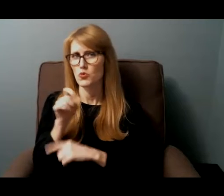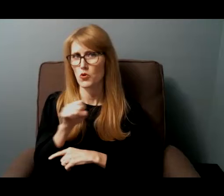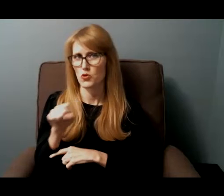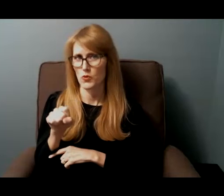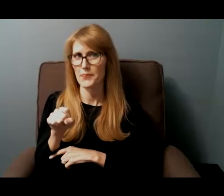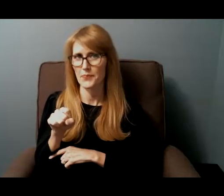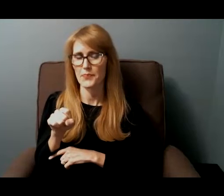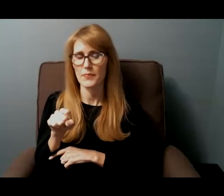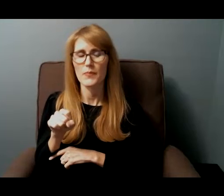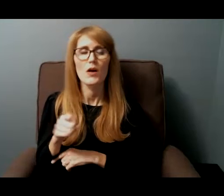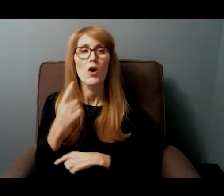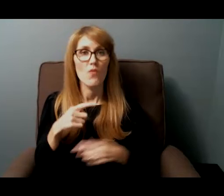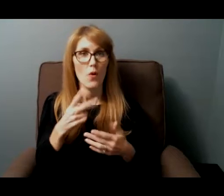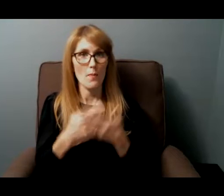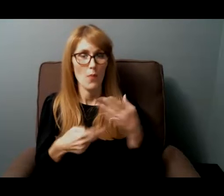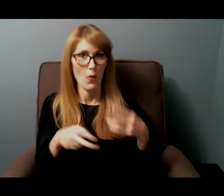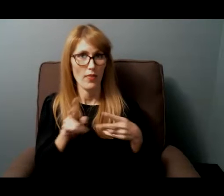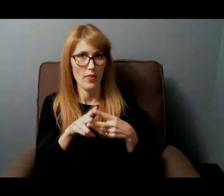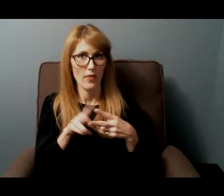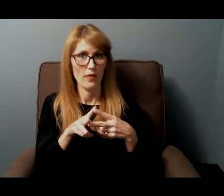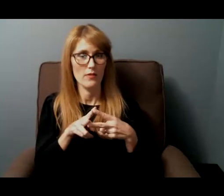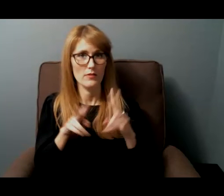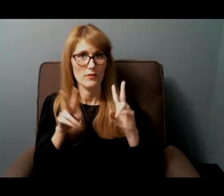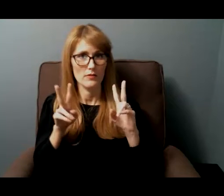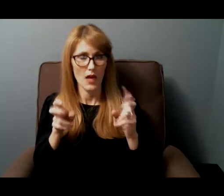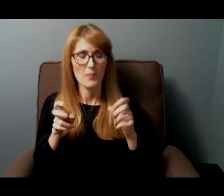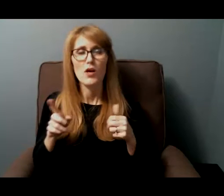which I am going to touch on, first I want to make sure you know what net earnings from self